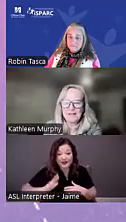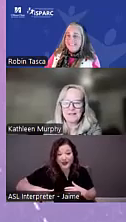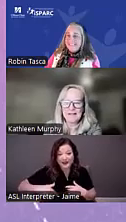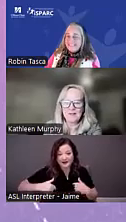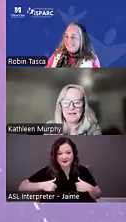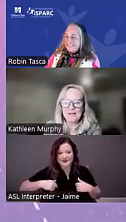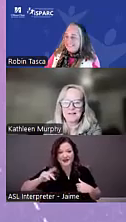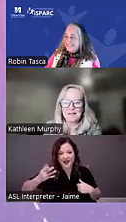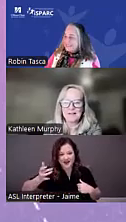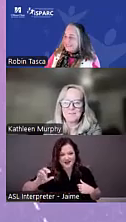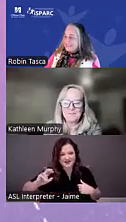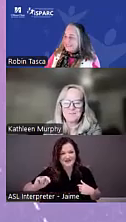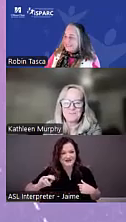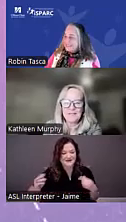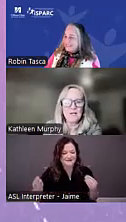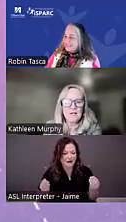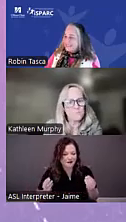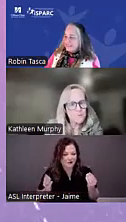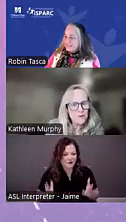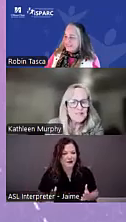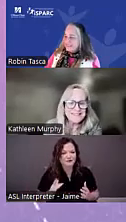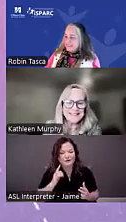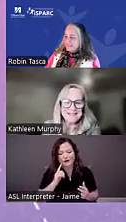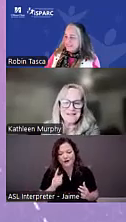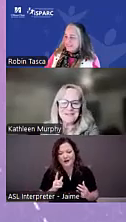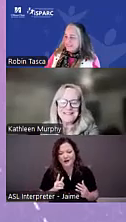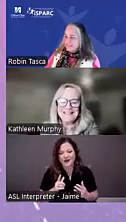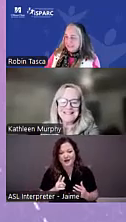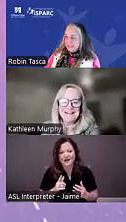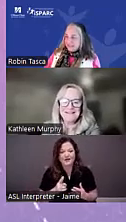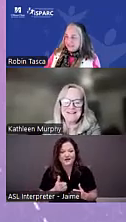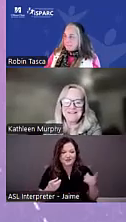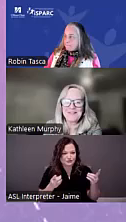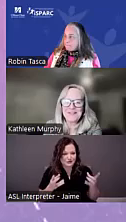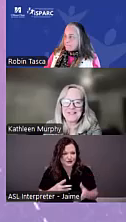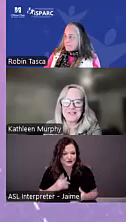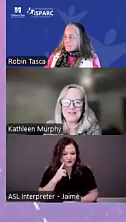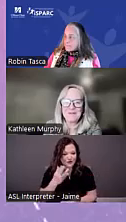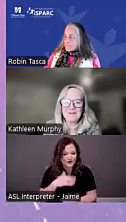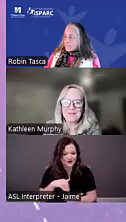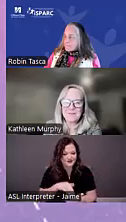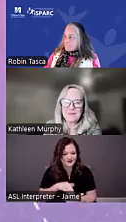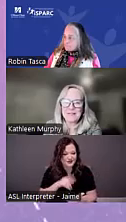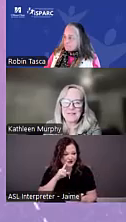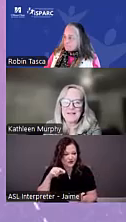and I direct the center sponsoring this conference, the Center on Knowledge Translation for Disability